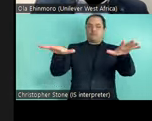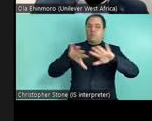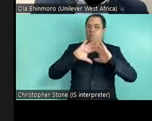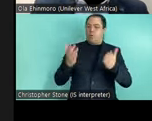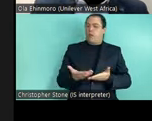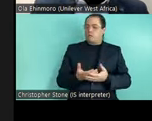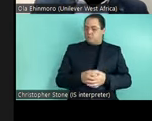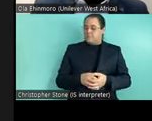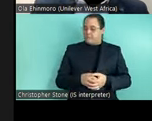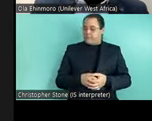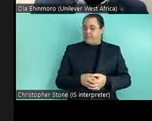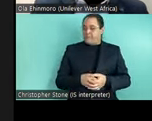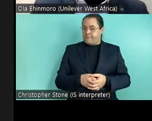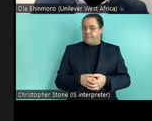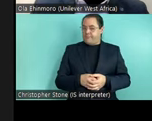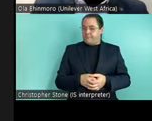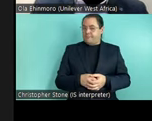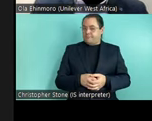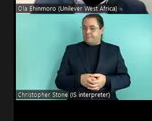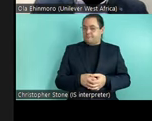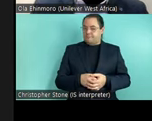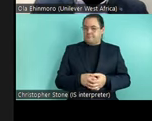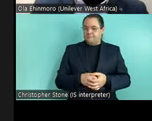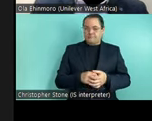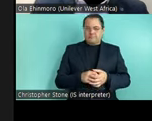people. We believe that people with purple stripe.